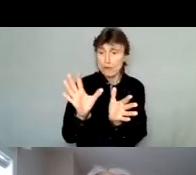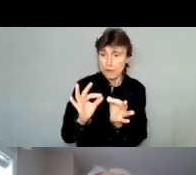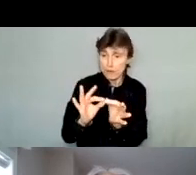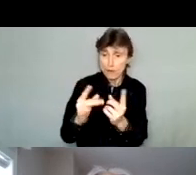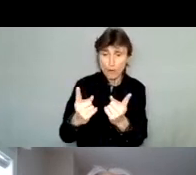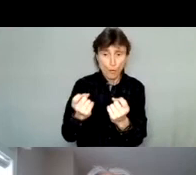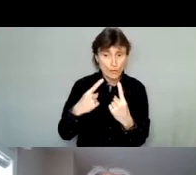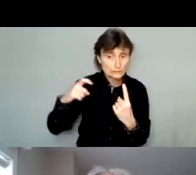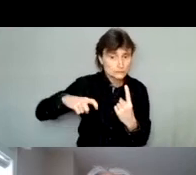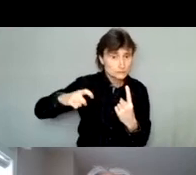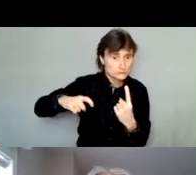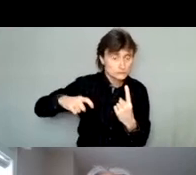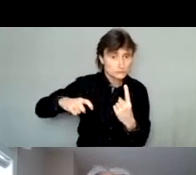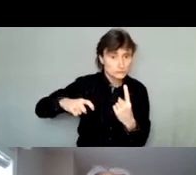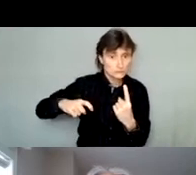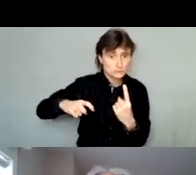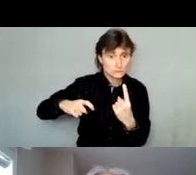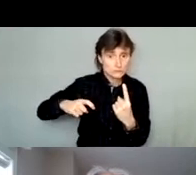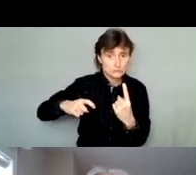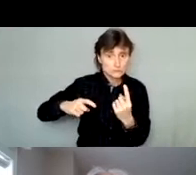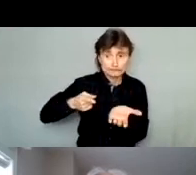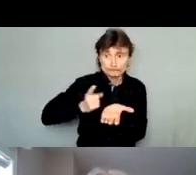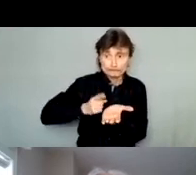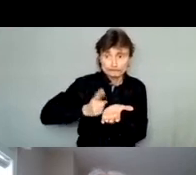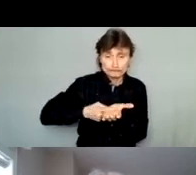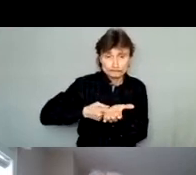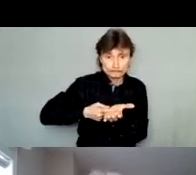Anything else you want to provide?